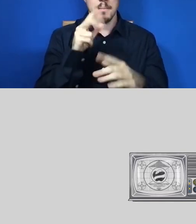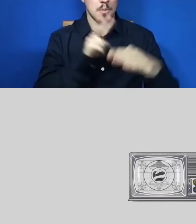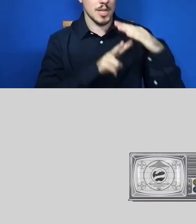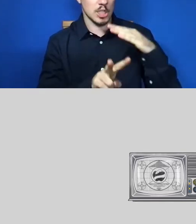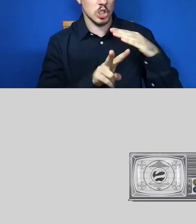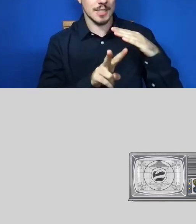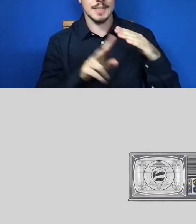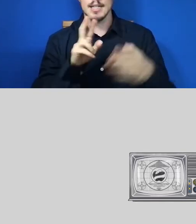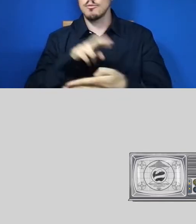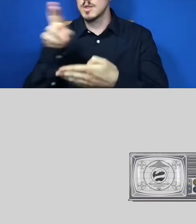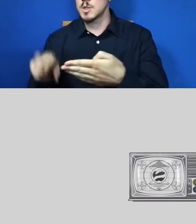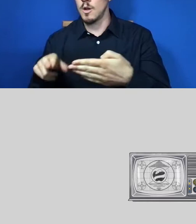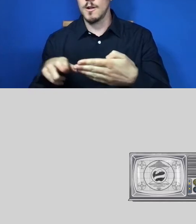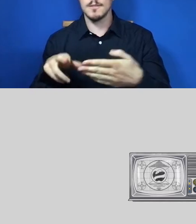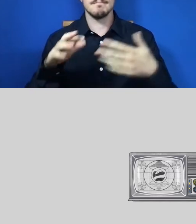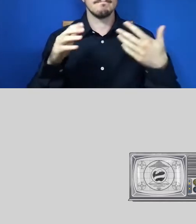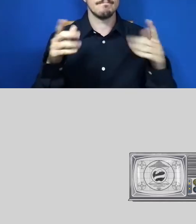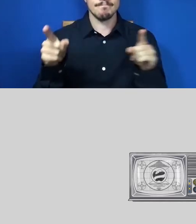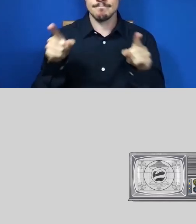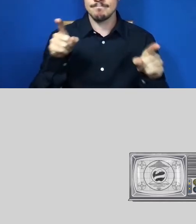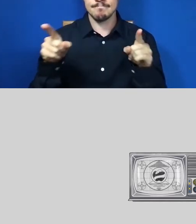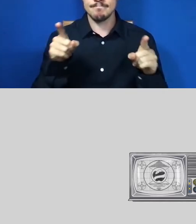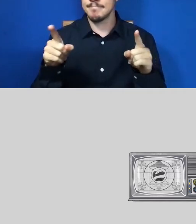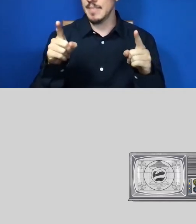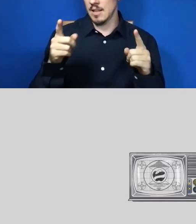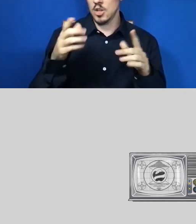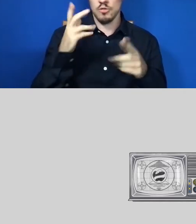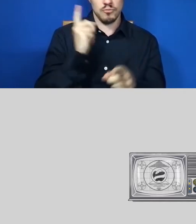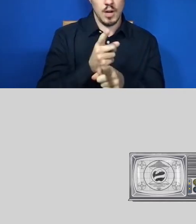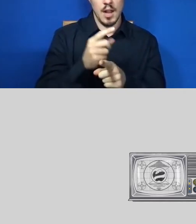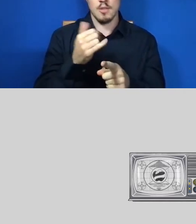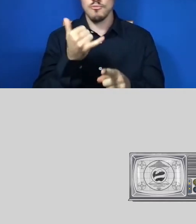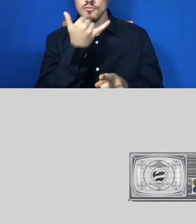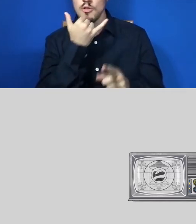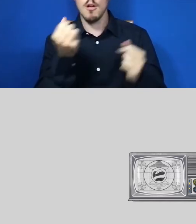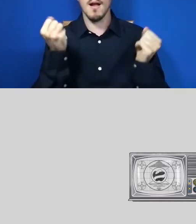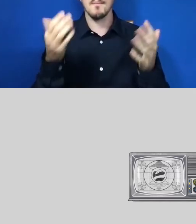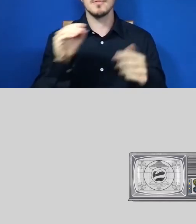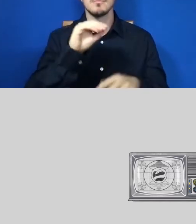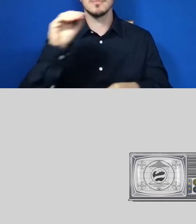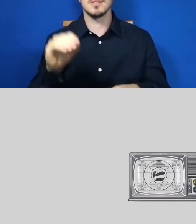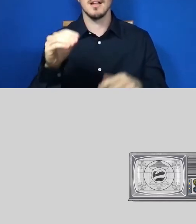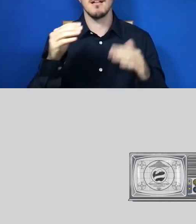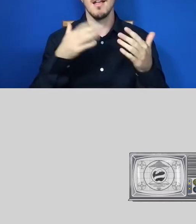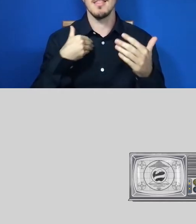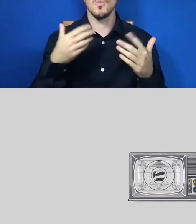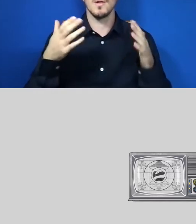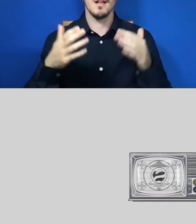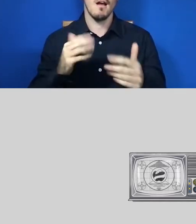and then update the parameters of our neural network to minimize the error and make your model better.